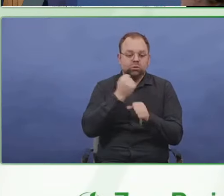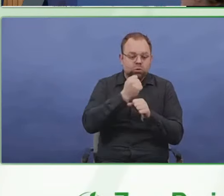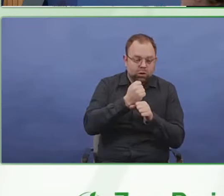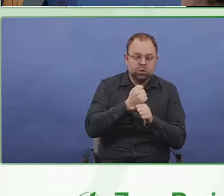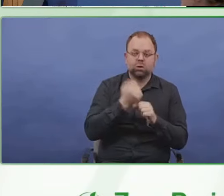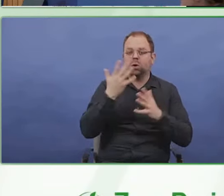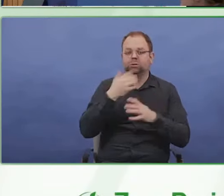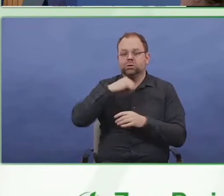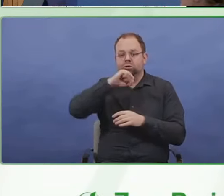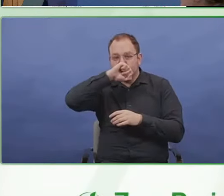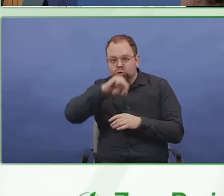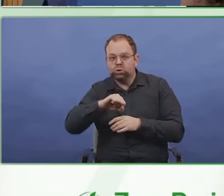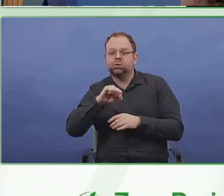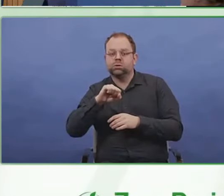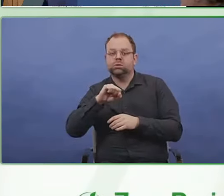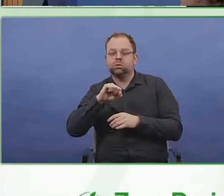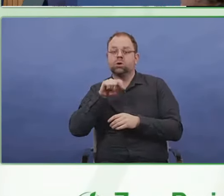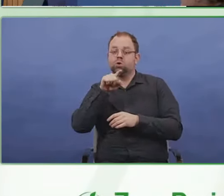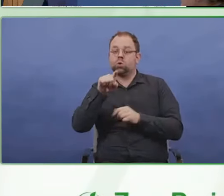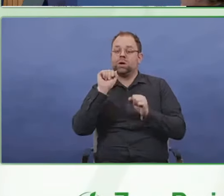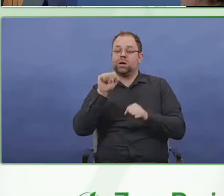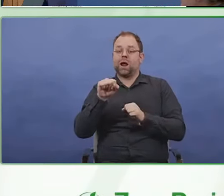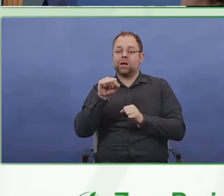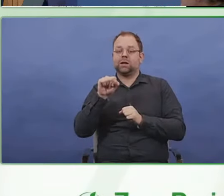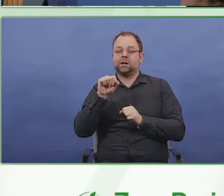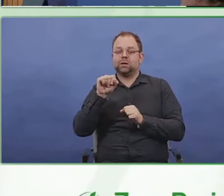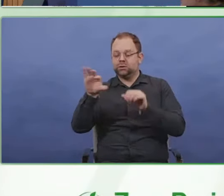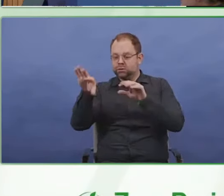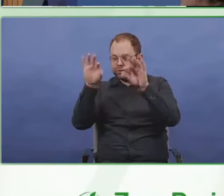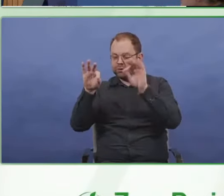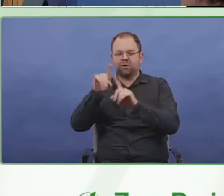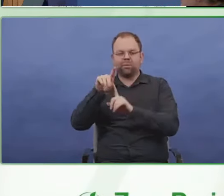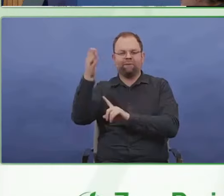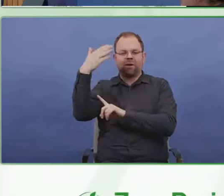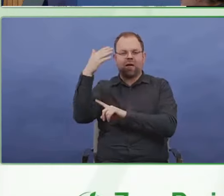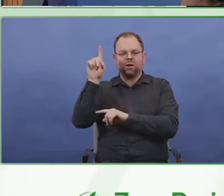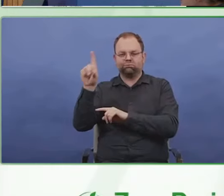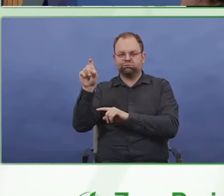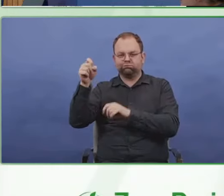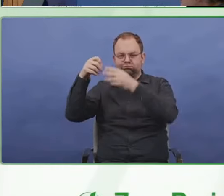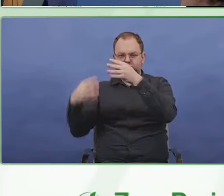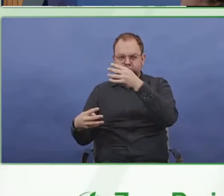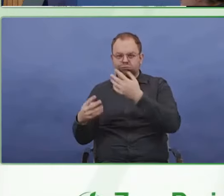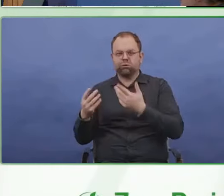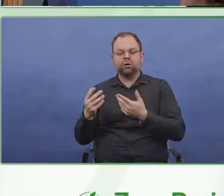Neil and I do access channel at Twitter and that is good, we want to be included so we have a lot of supporters.